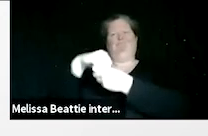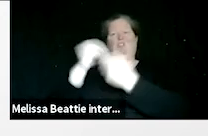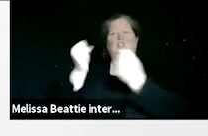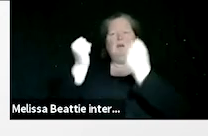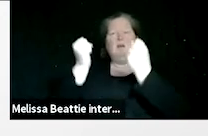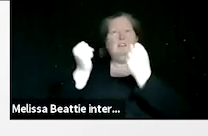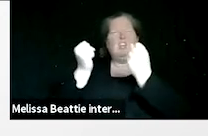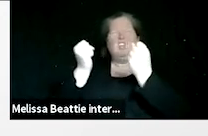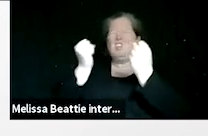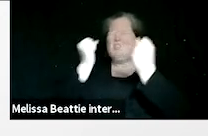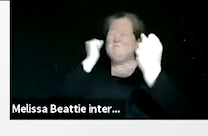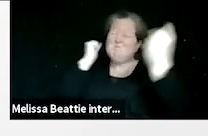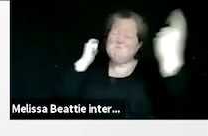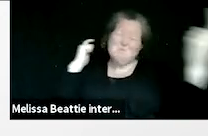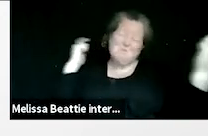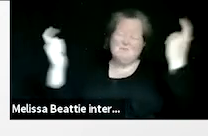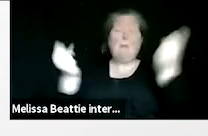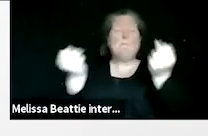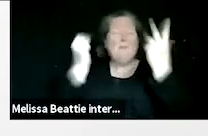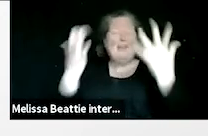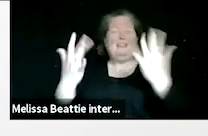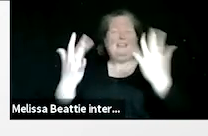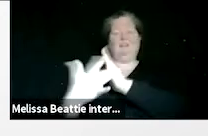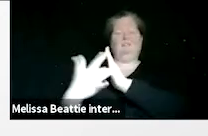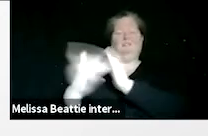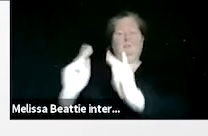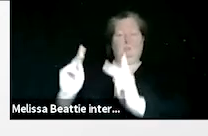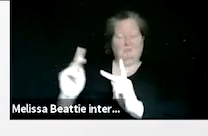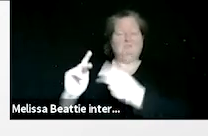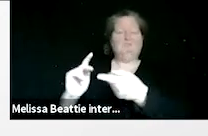and focused on what are the technical controls and